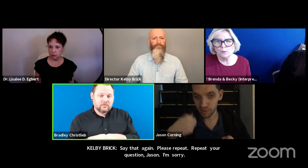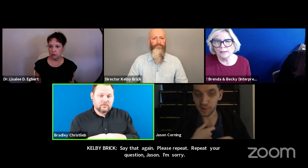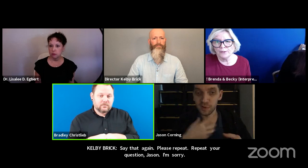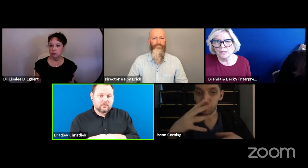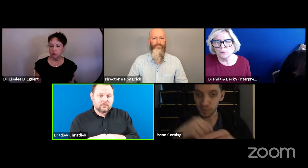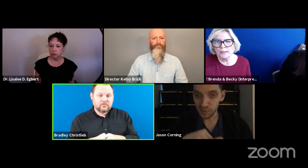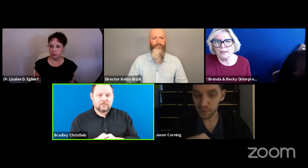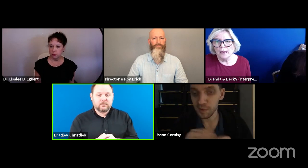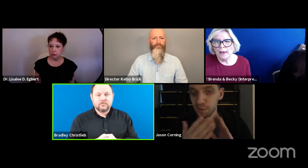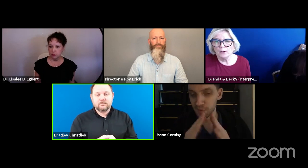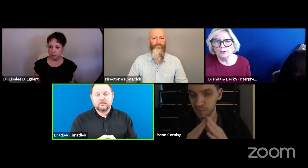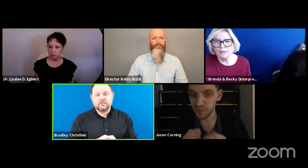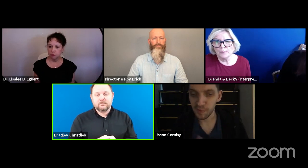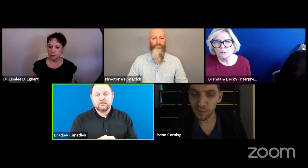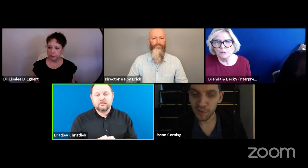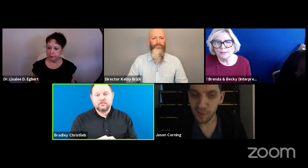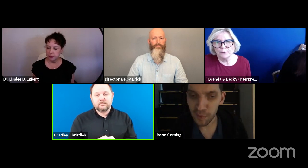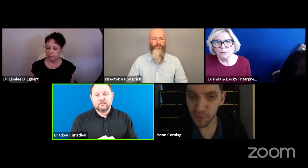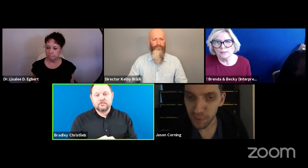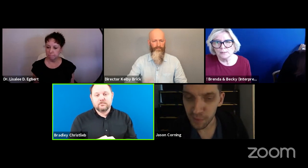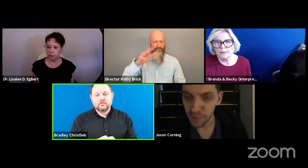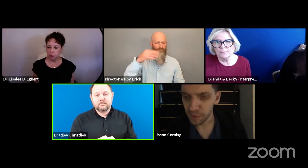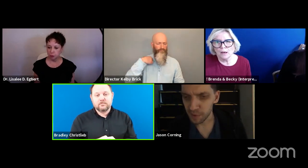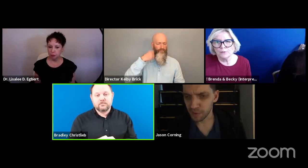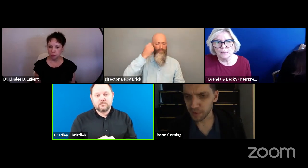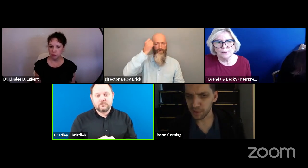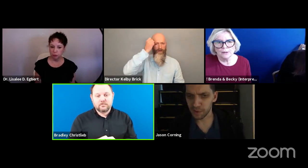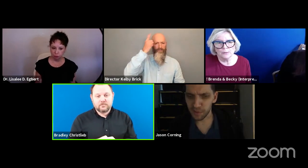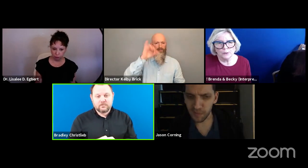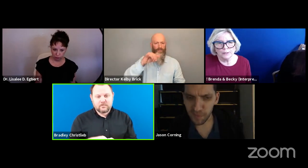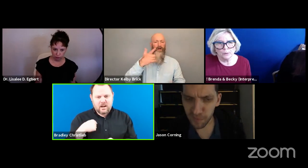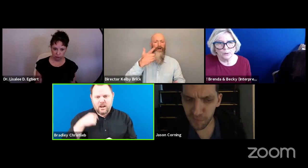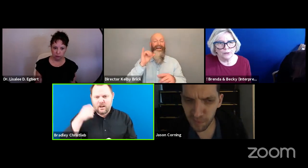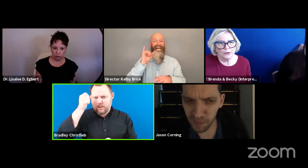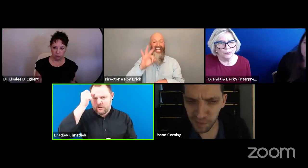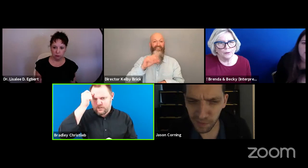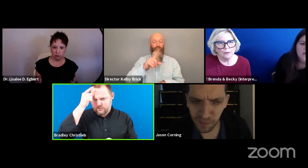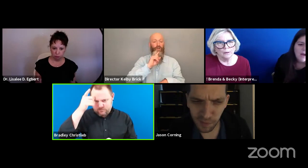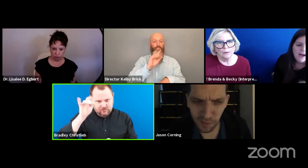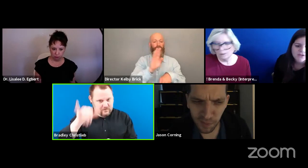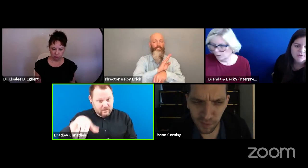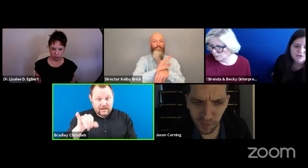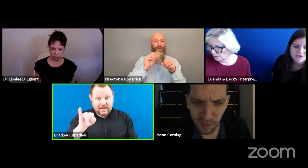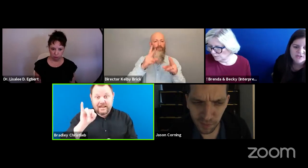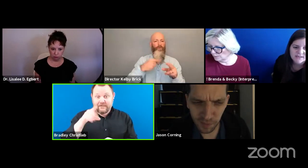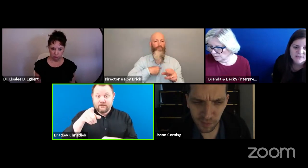and I think it would be a good opportunity for us to be involved in the community with you. I do understand.